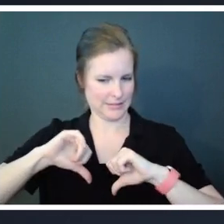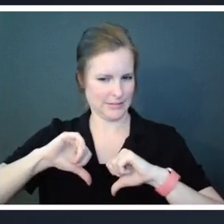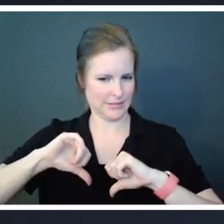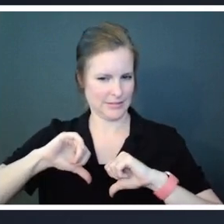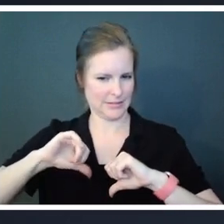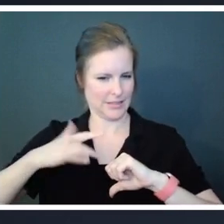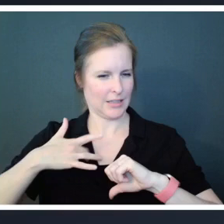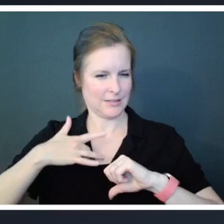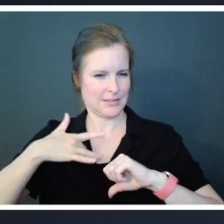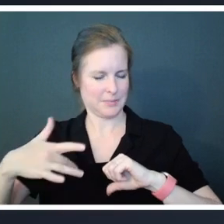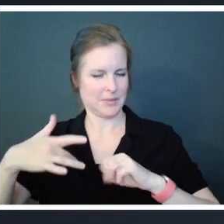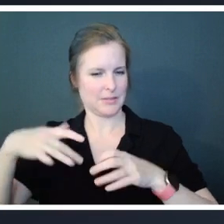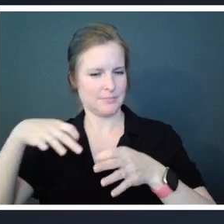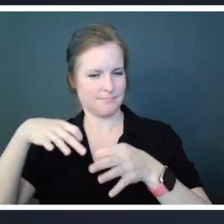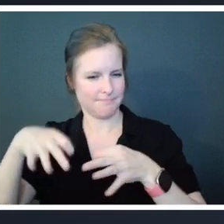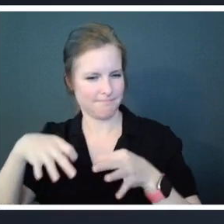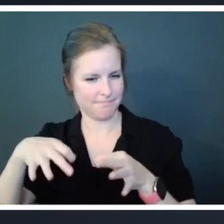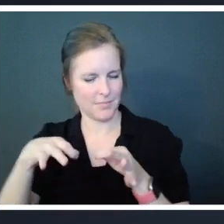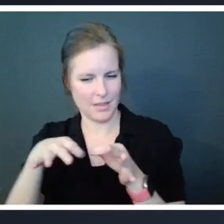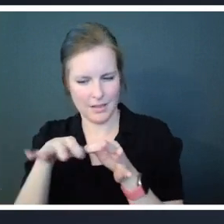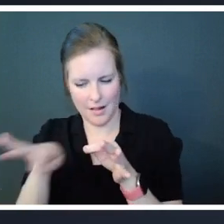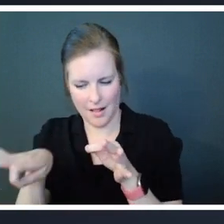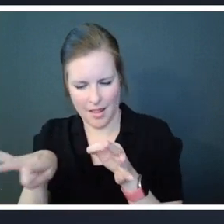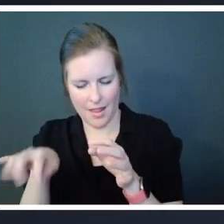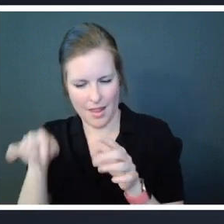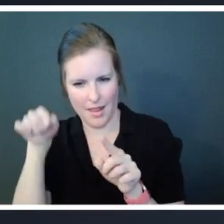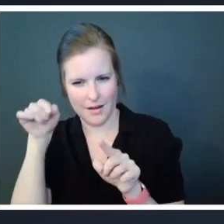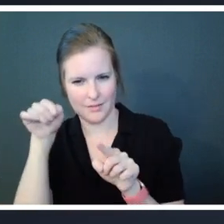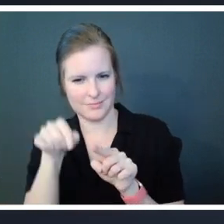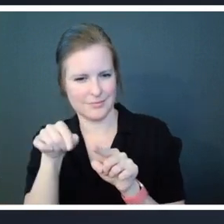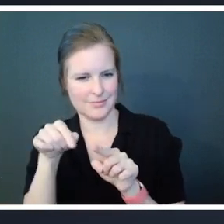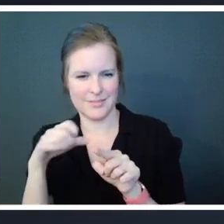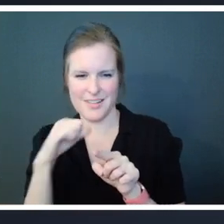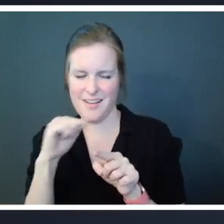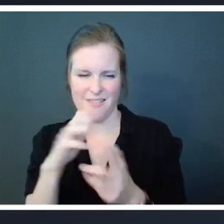And I think that's part of why it doesn't fit in some of these boxes when educators are teaching